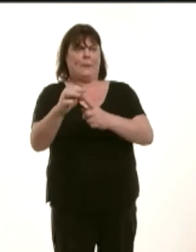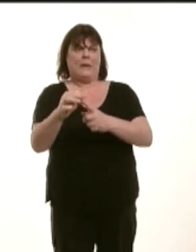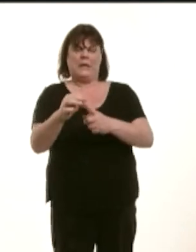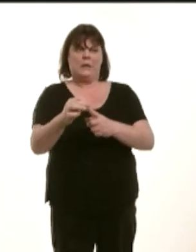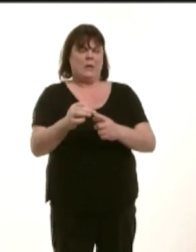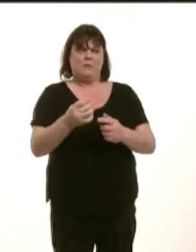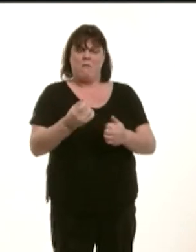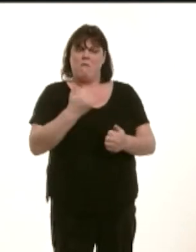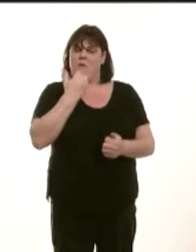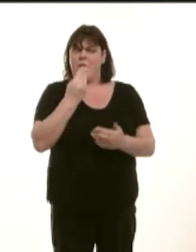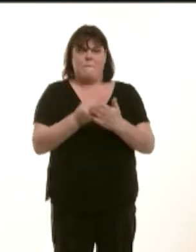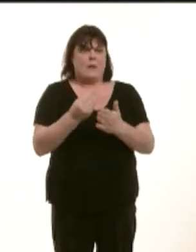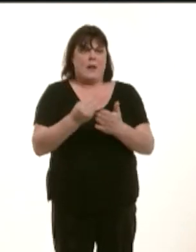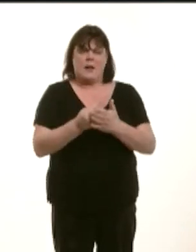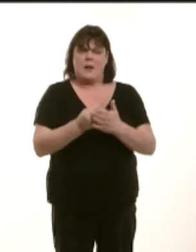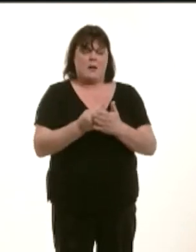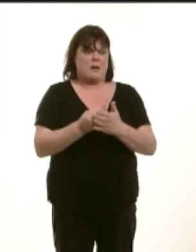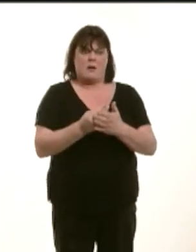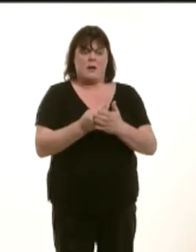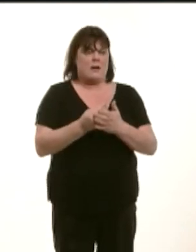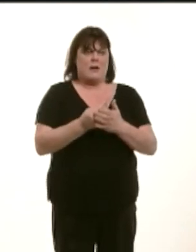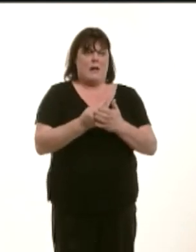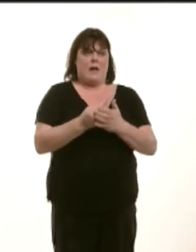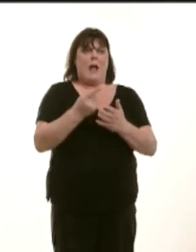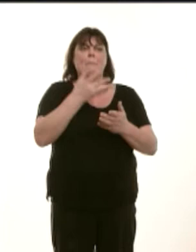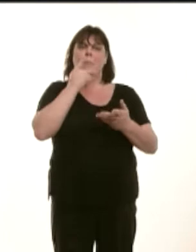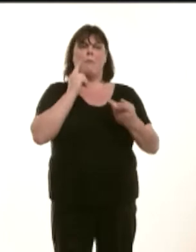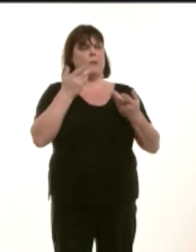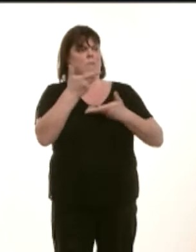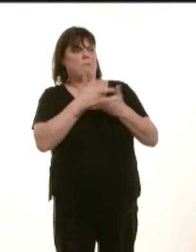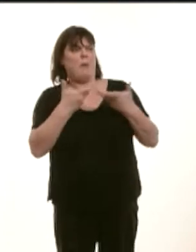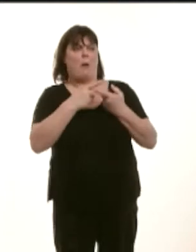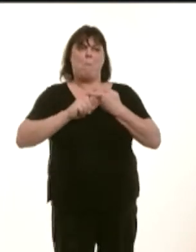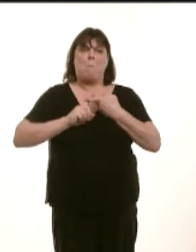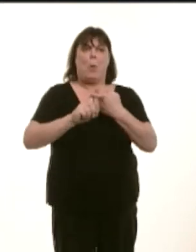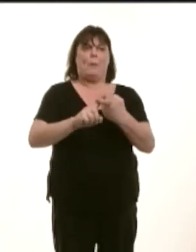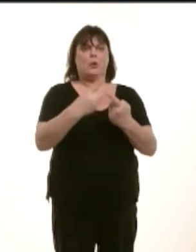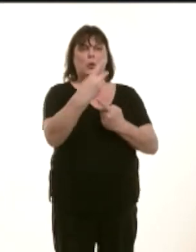of just 20p have also been talked about. Itís clear that many supermarkets operating in